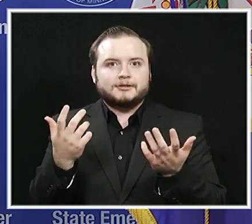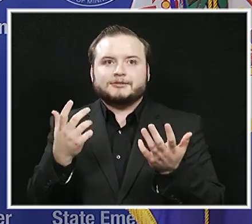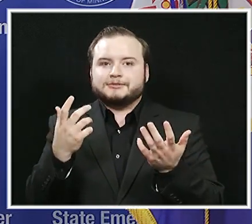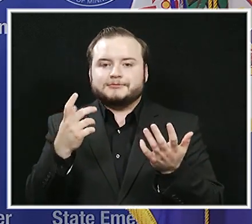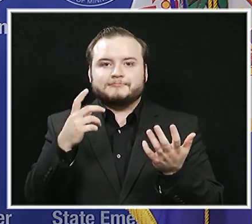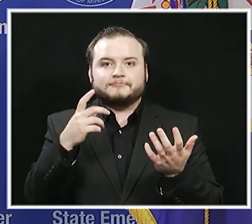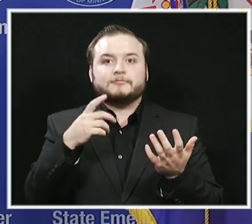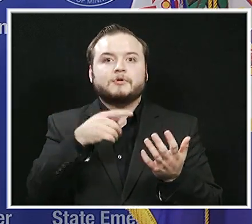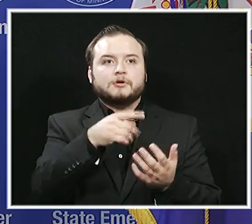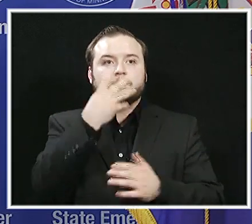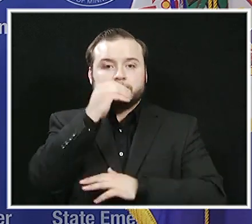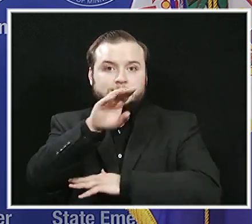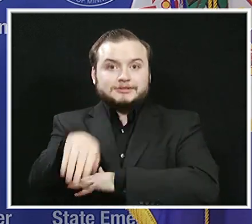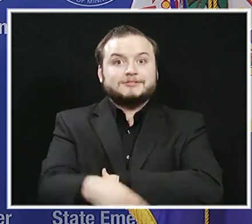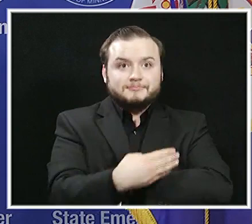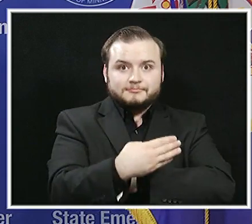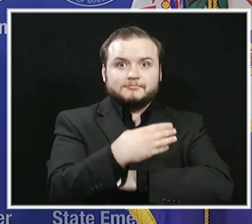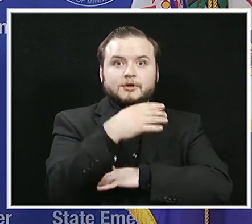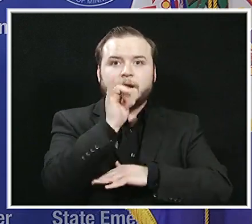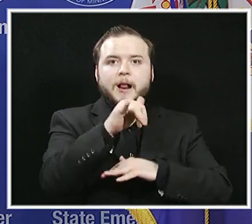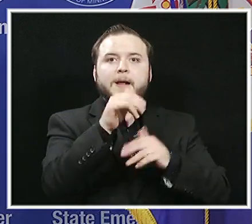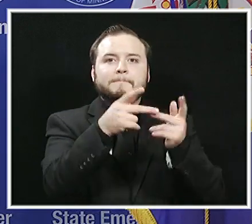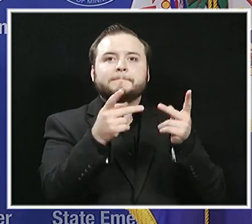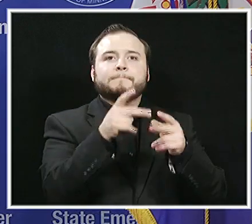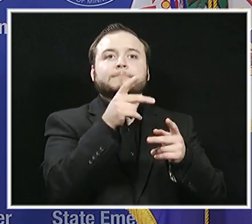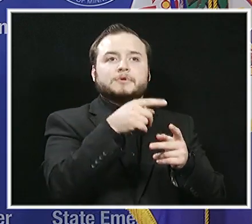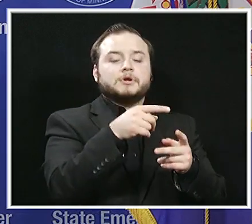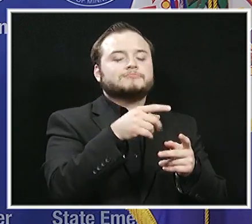many of these ambulatory care facilities asked us